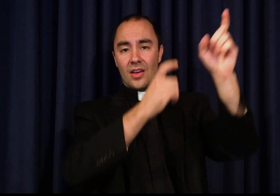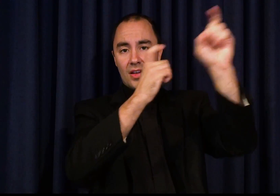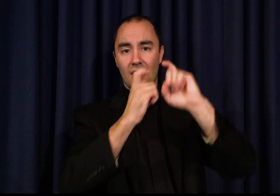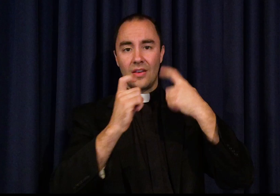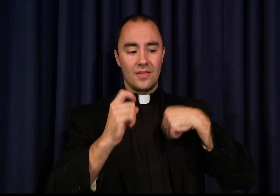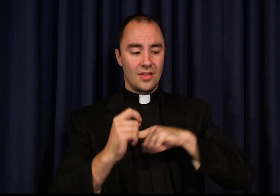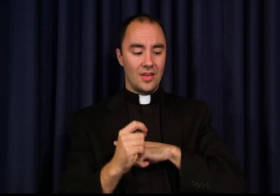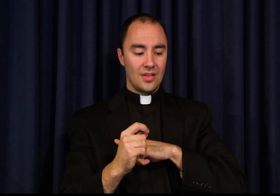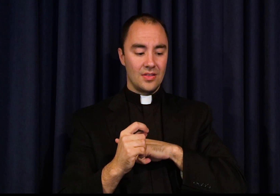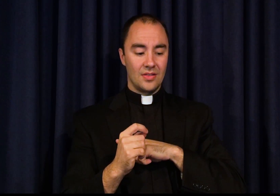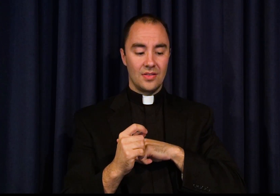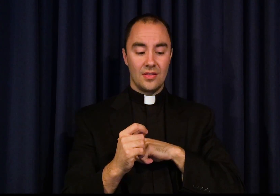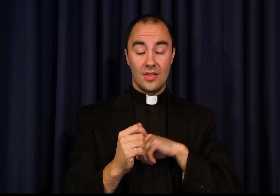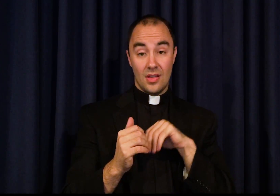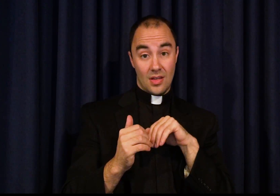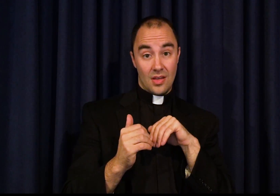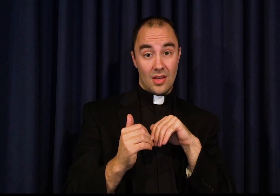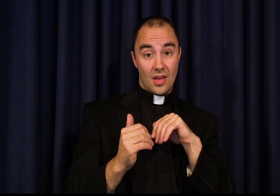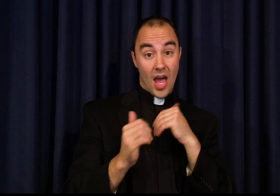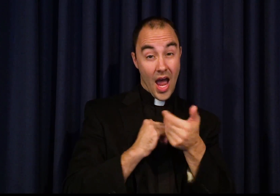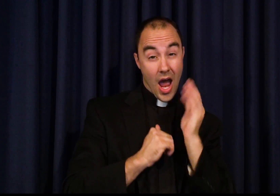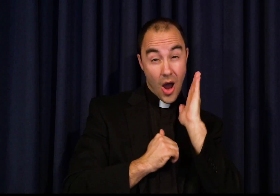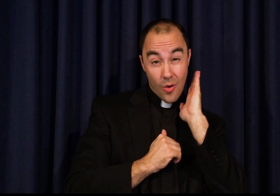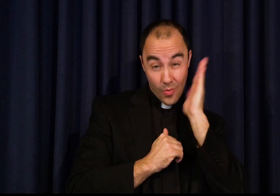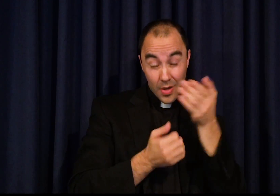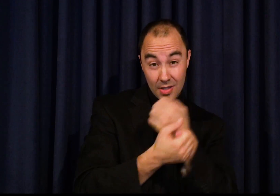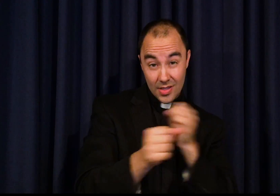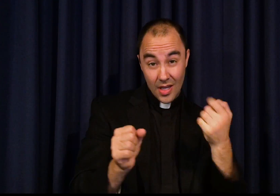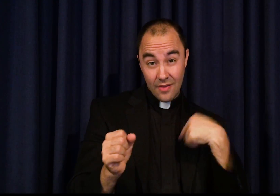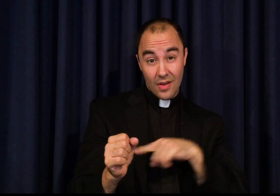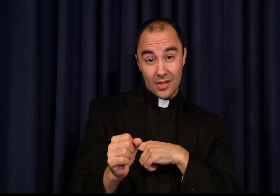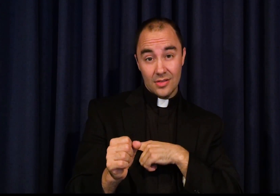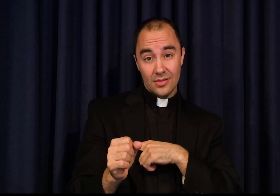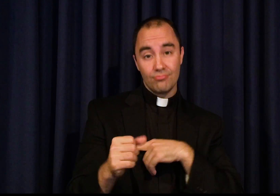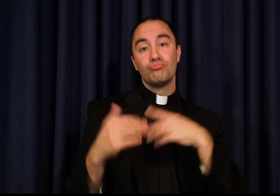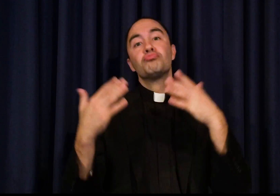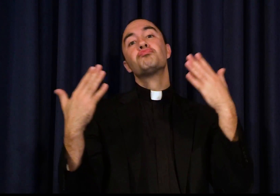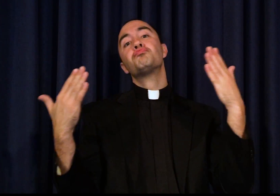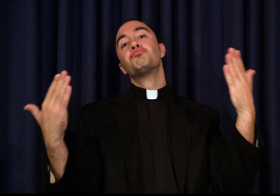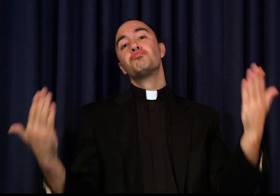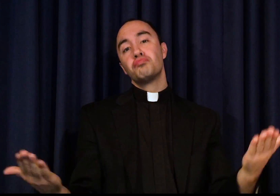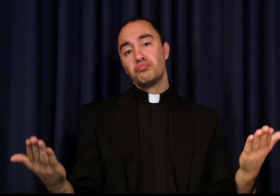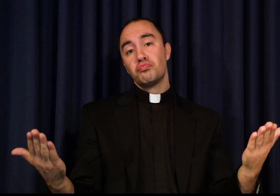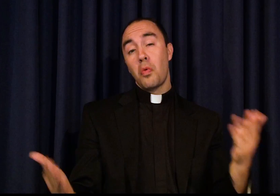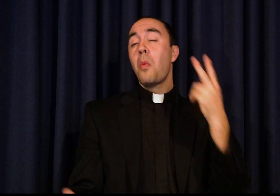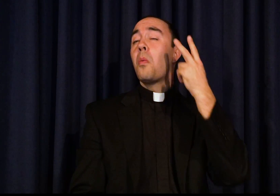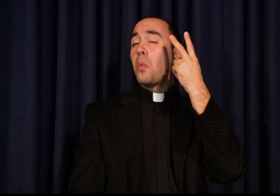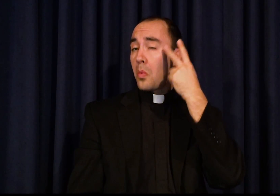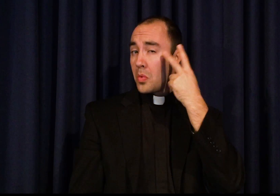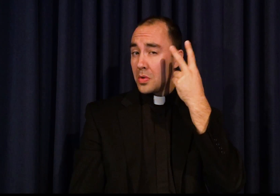about Jesus he is the definitive salvation of God given to us. Now the